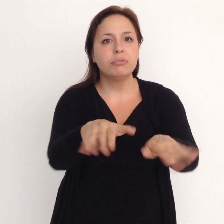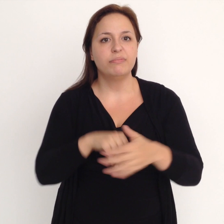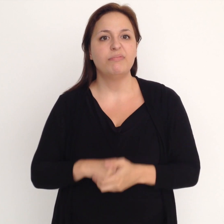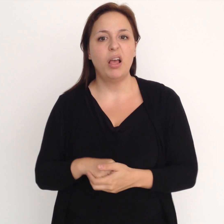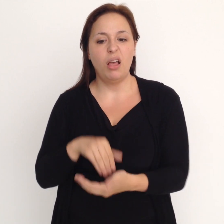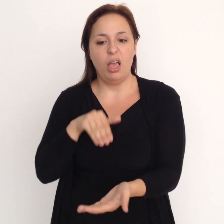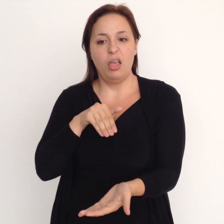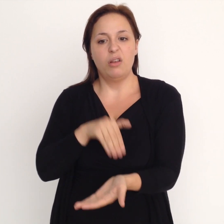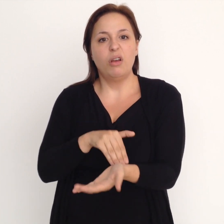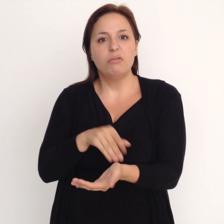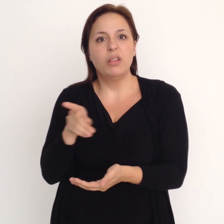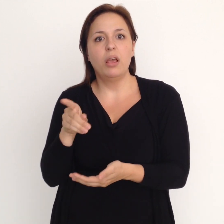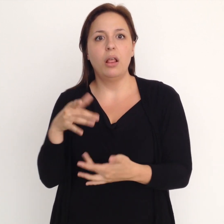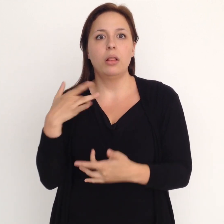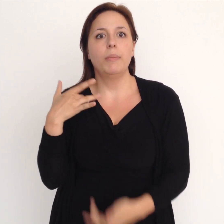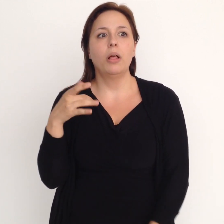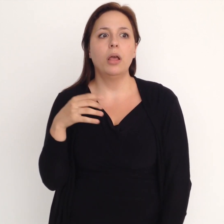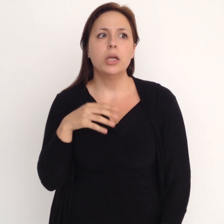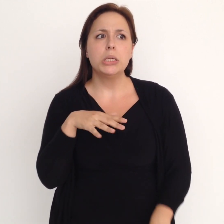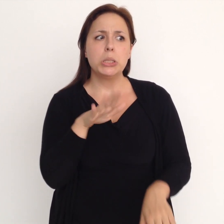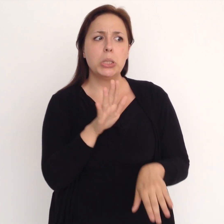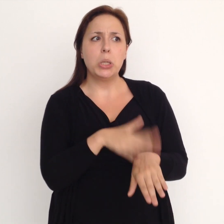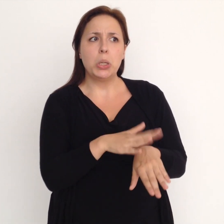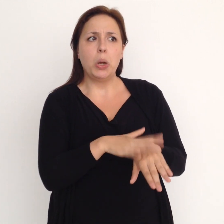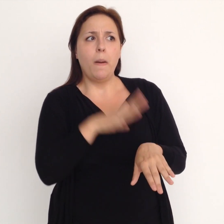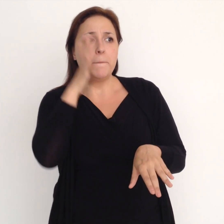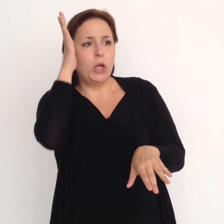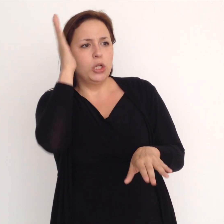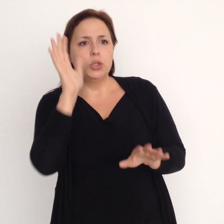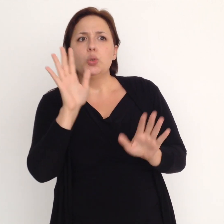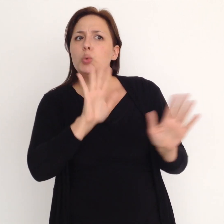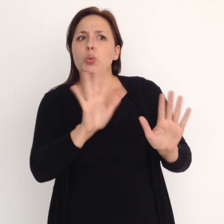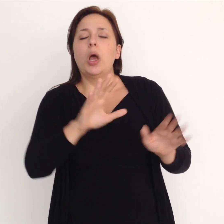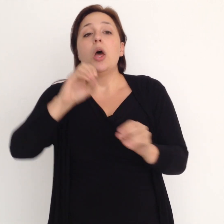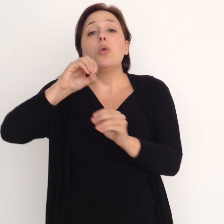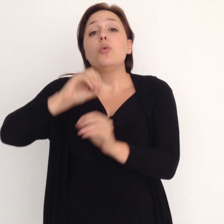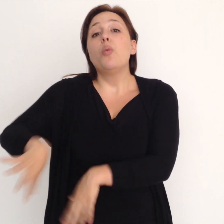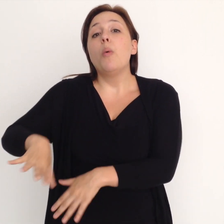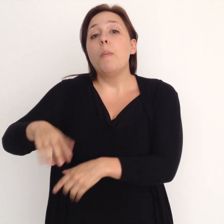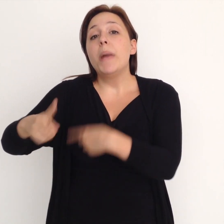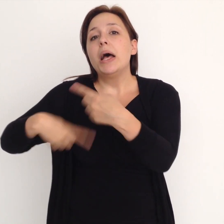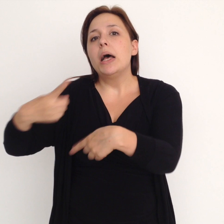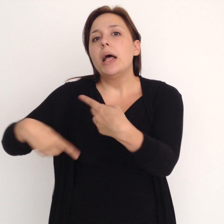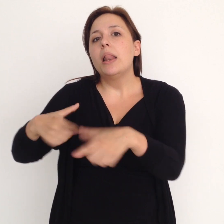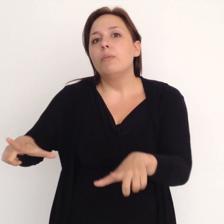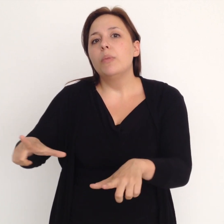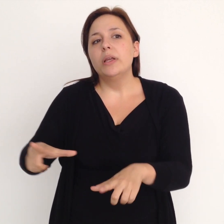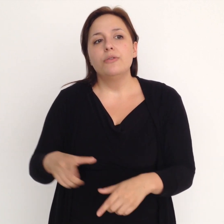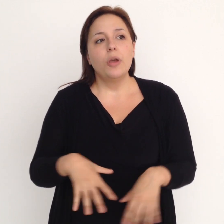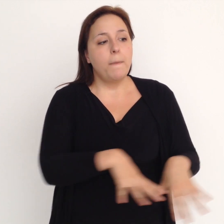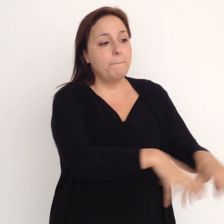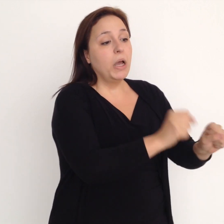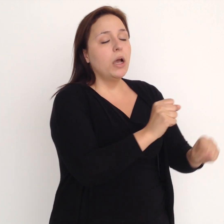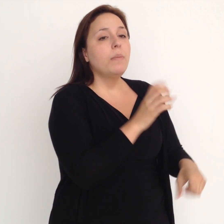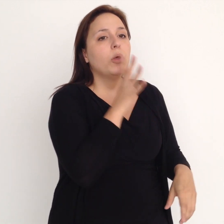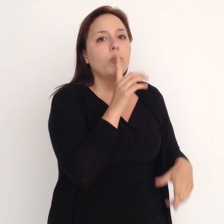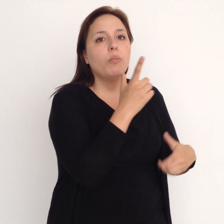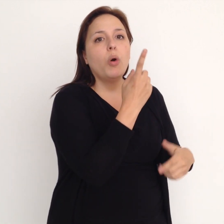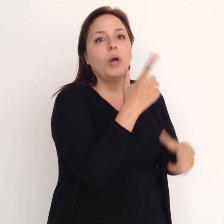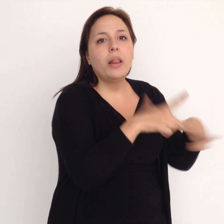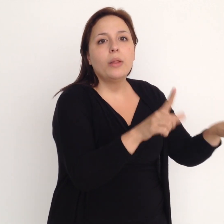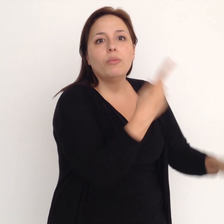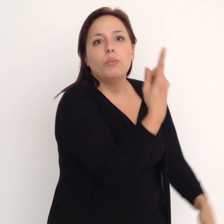Doctors often advise parents not to use sign language, and instead provide only spoken language.